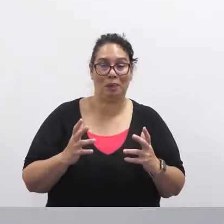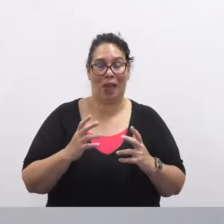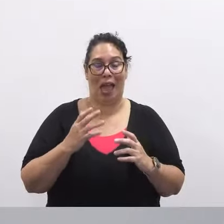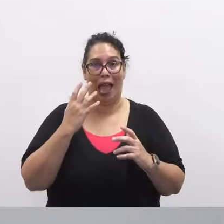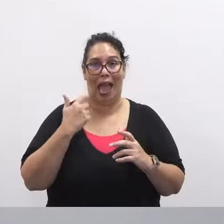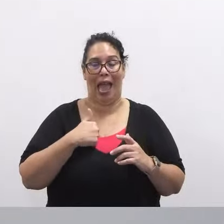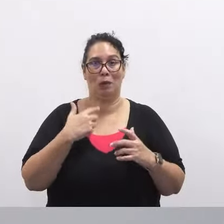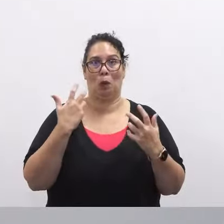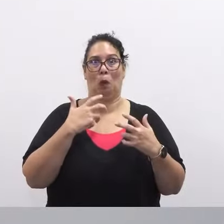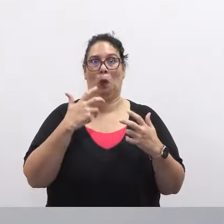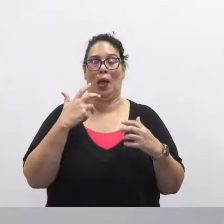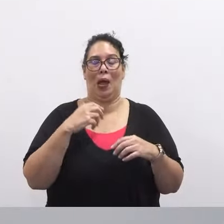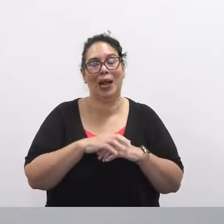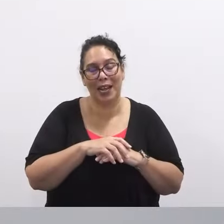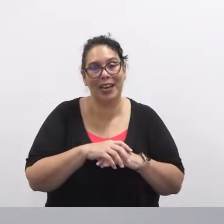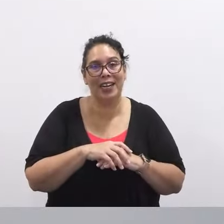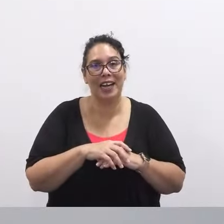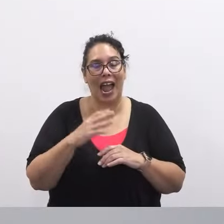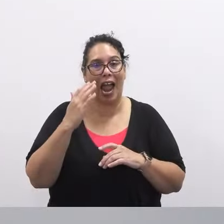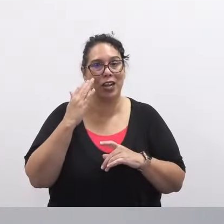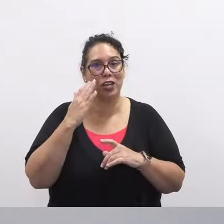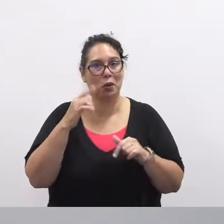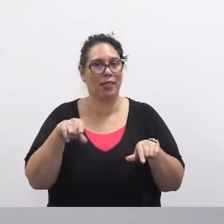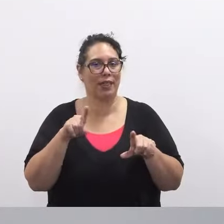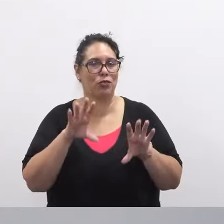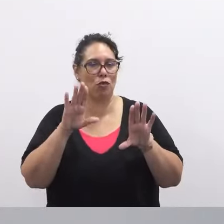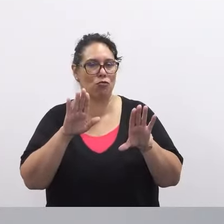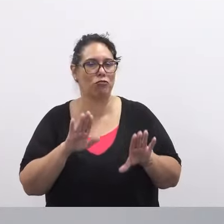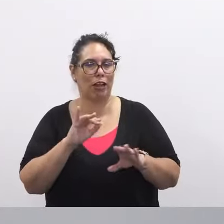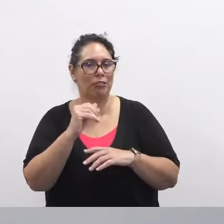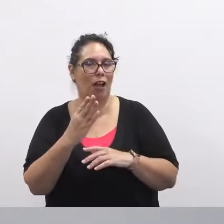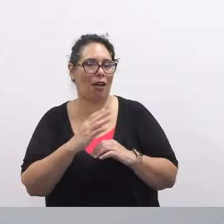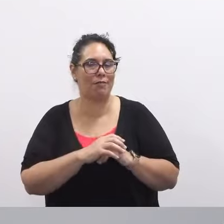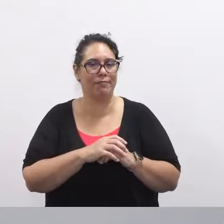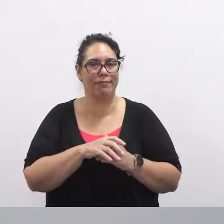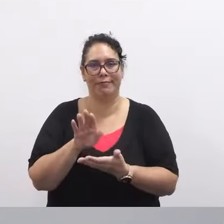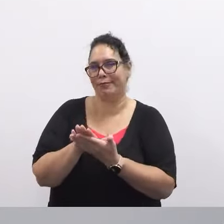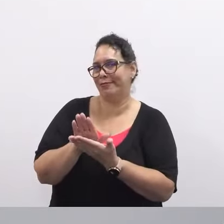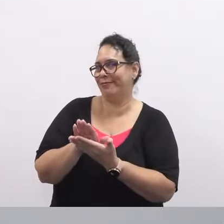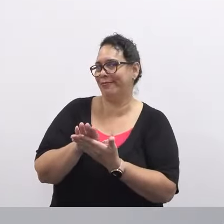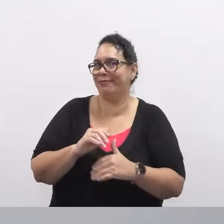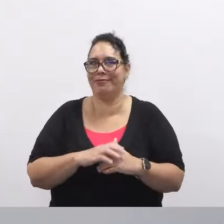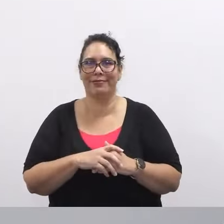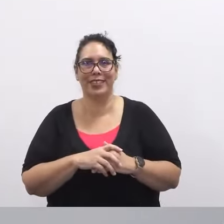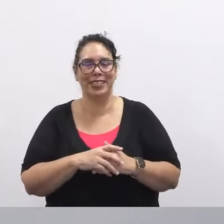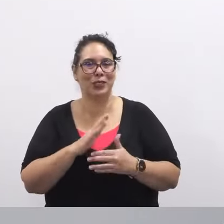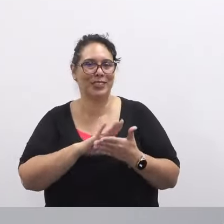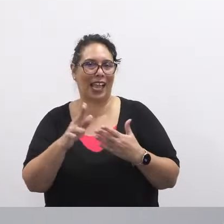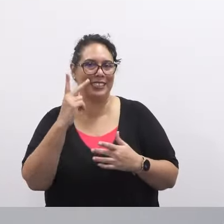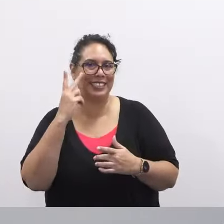and I know they do a great job out there with this, and so it's nice to see them get the support